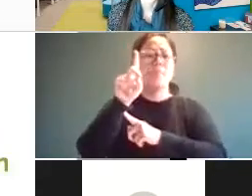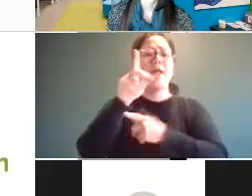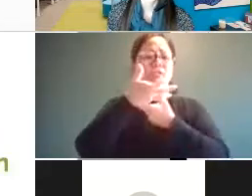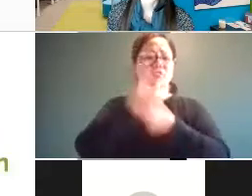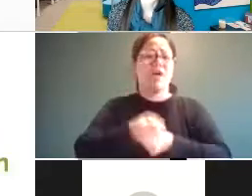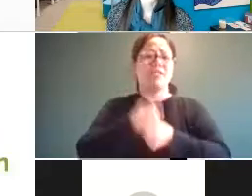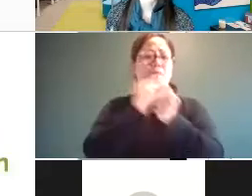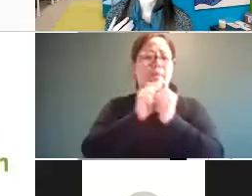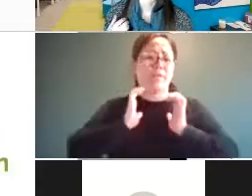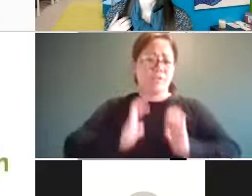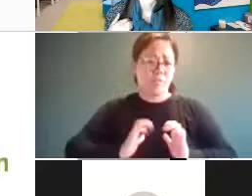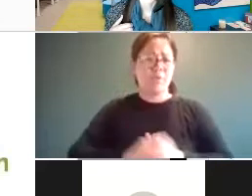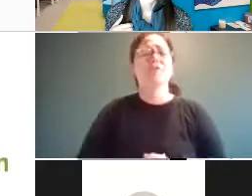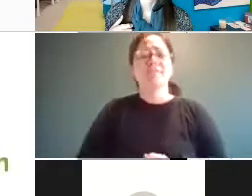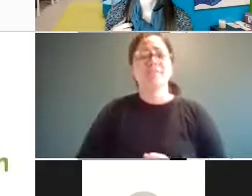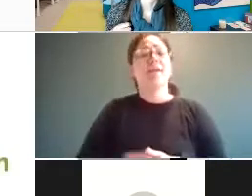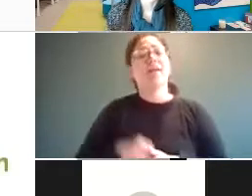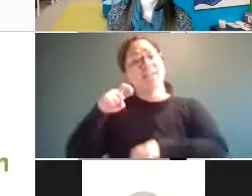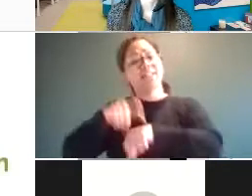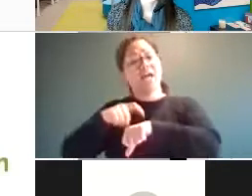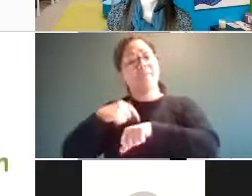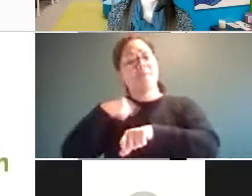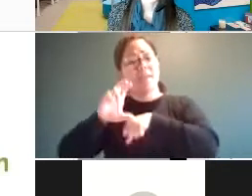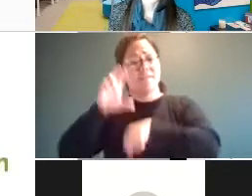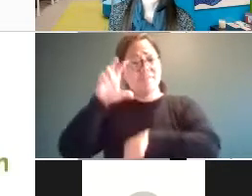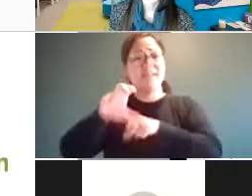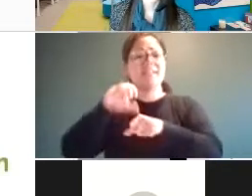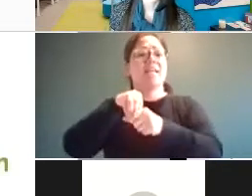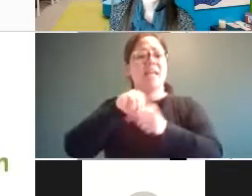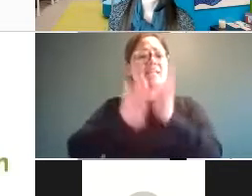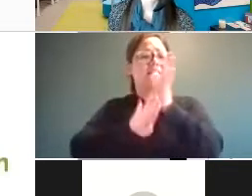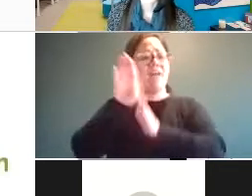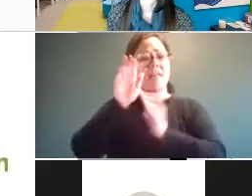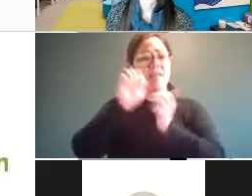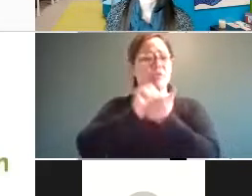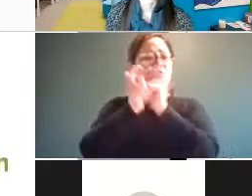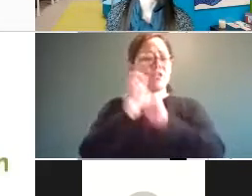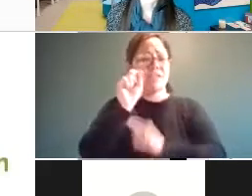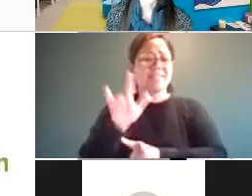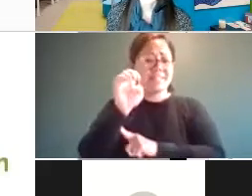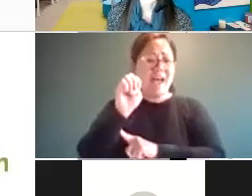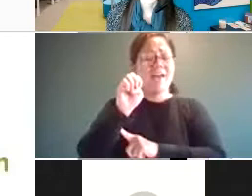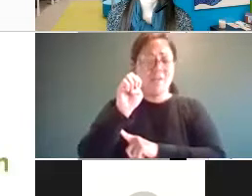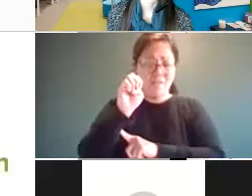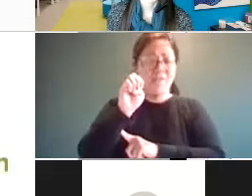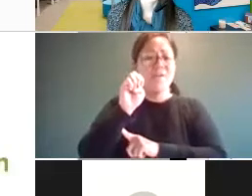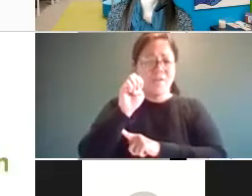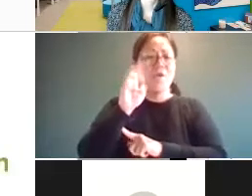And the time that's invested in developing a translation style guide is going to pay off for years to come